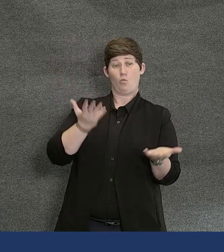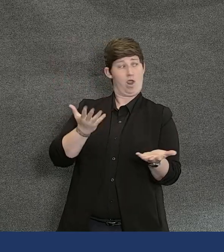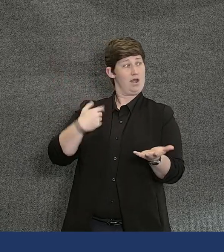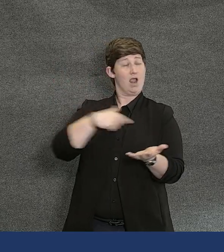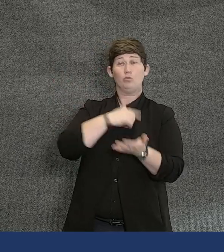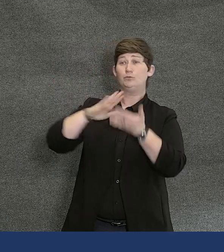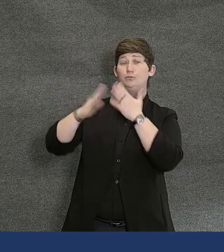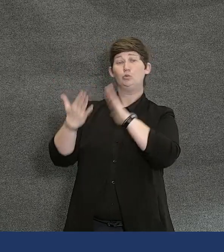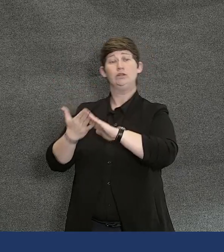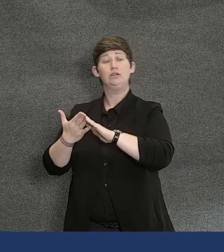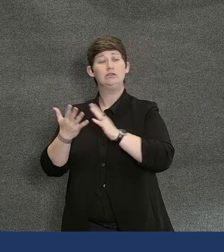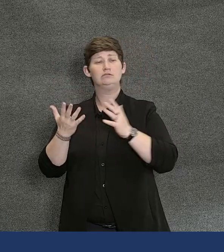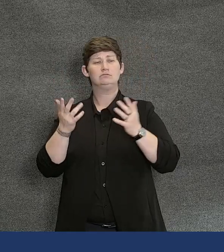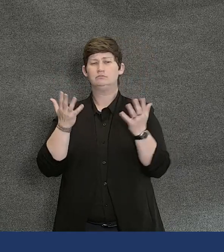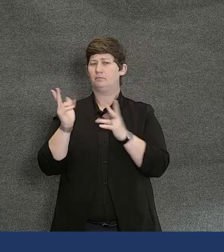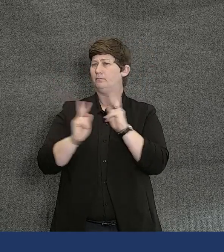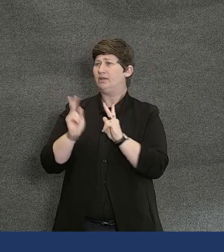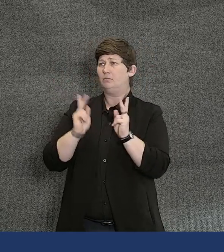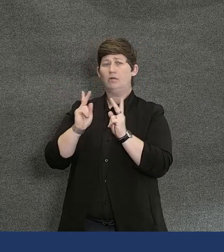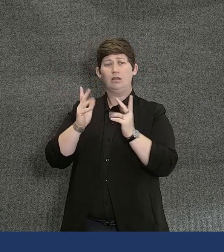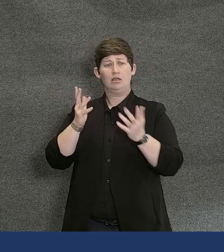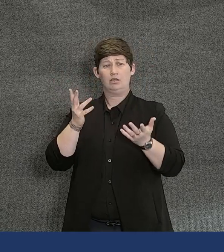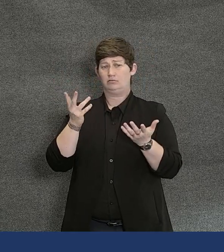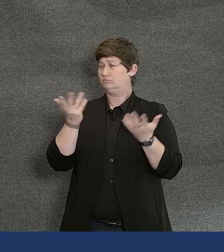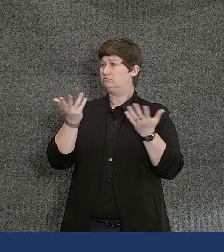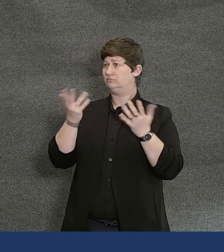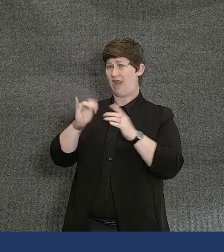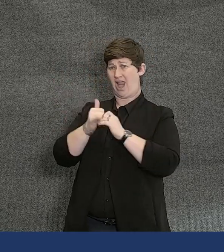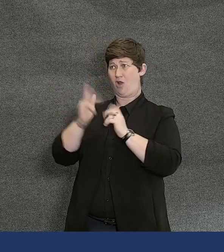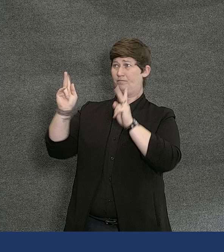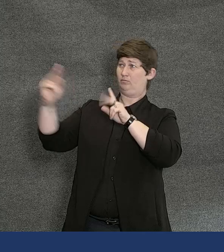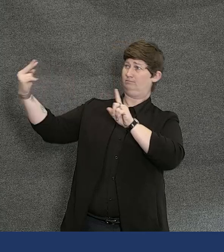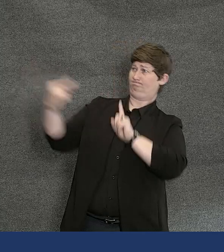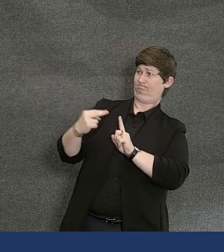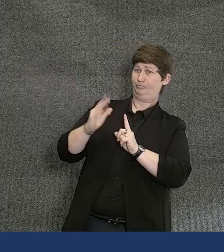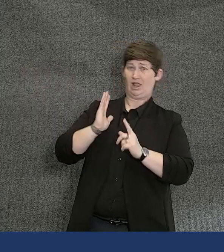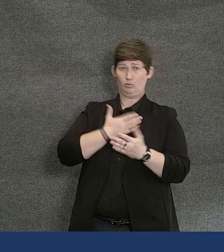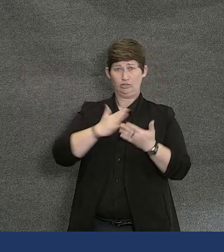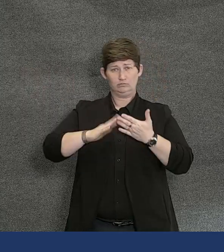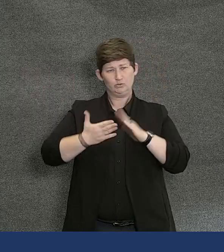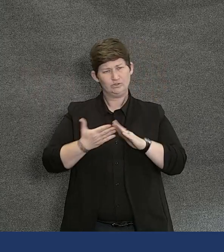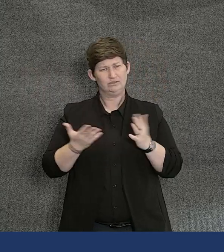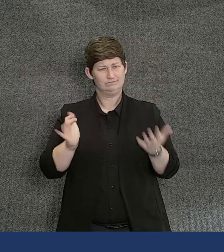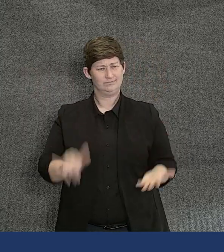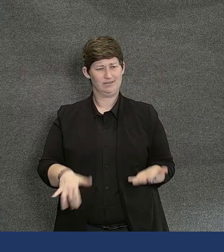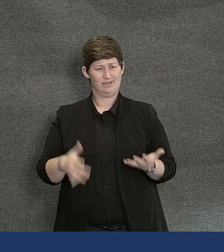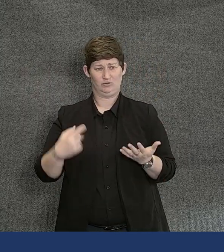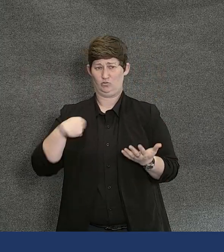is one that we are a drain on the system.